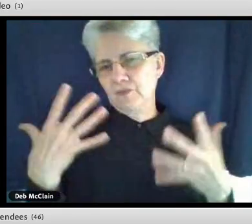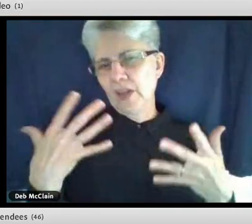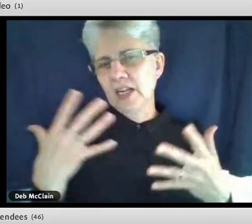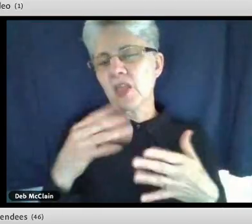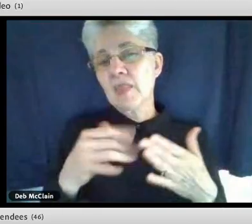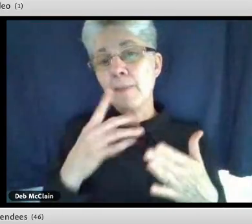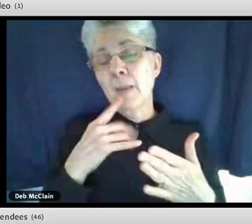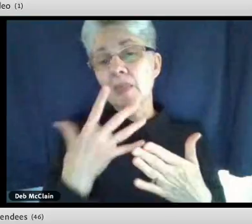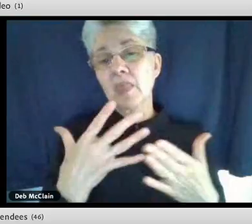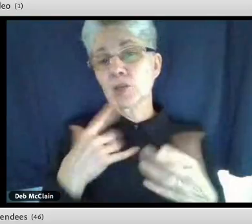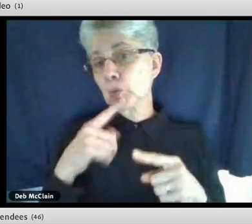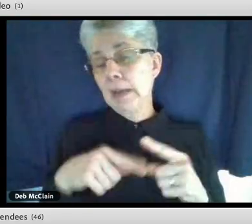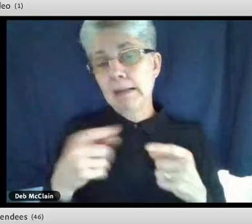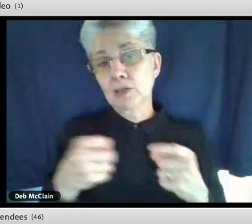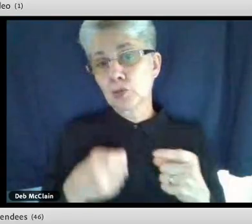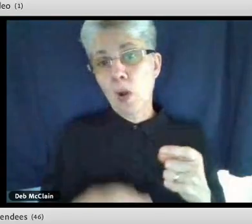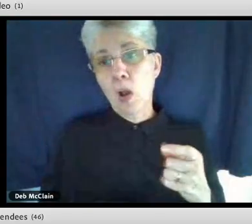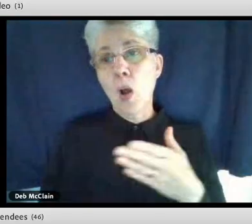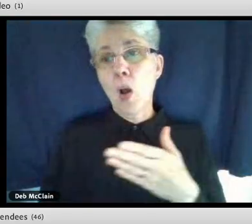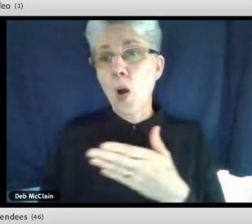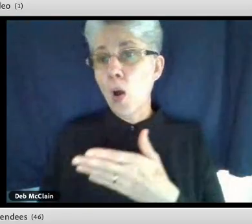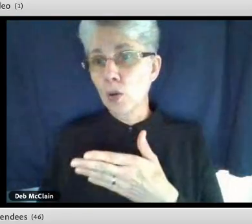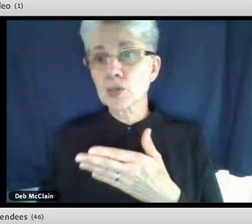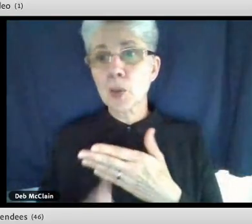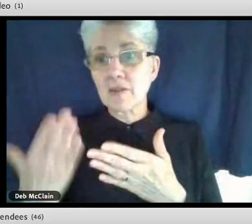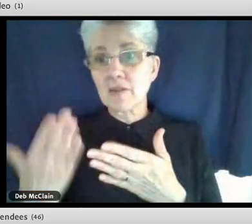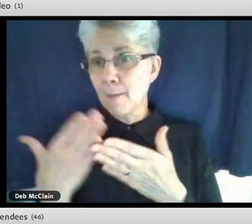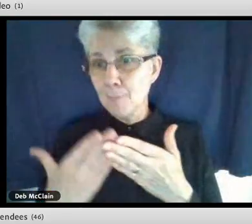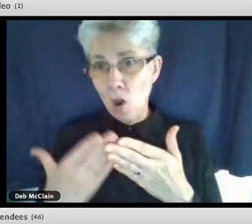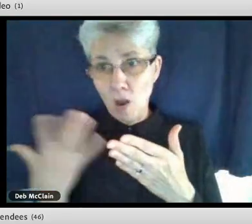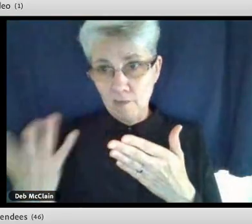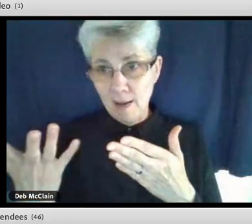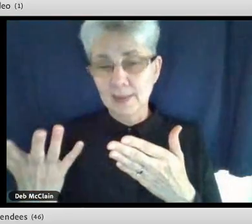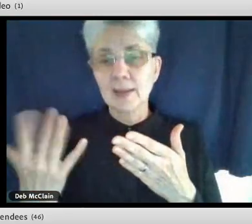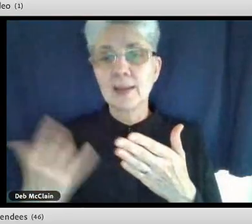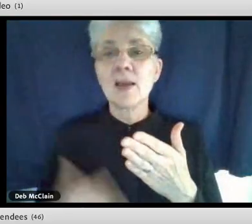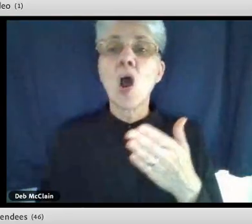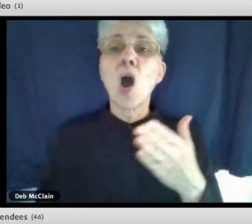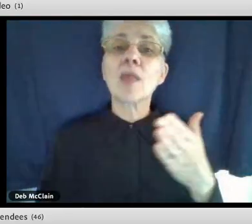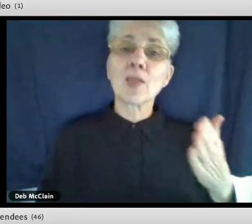So we've already done part of our work, right? And on the other side, we've already done part of our work